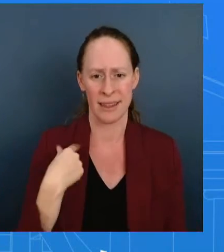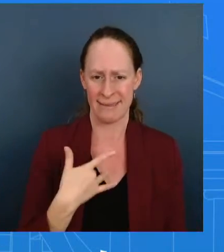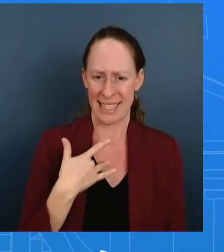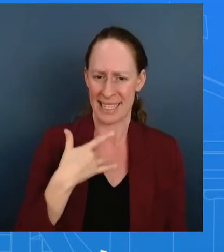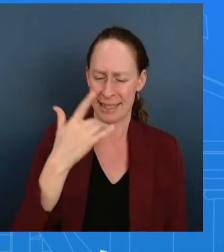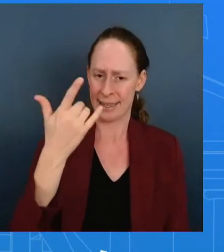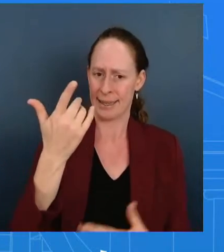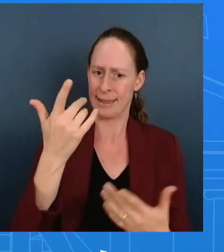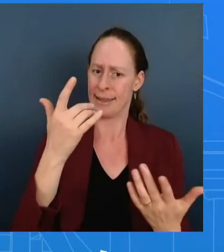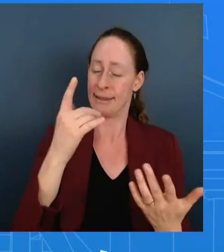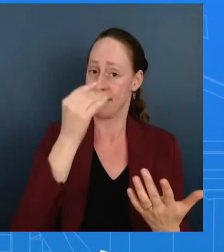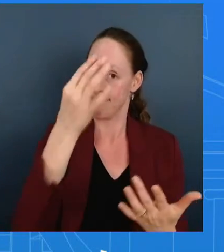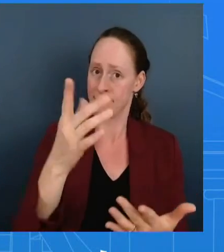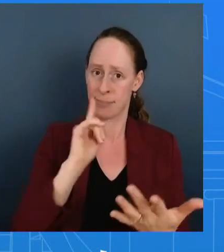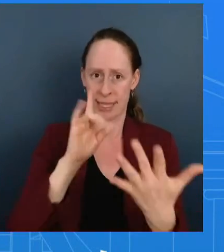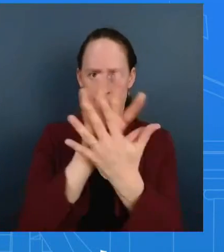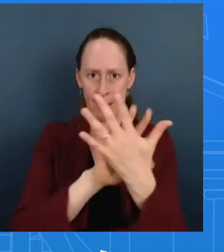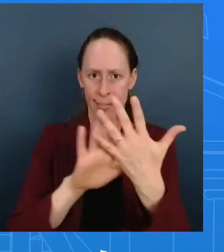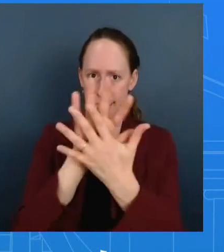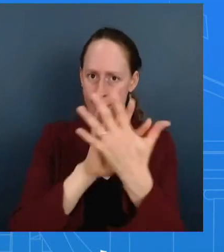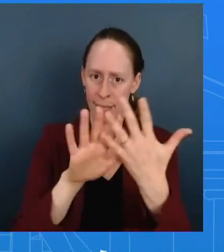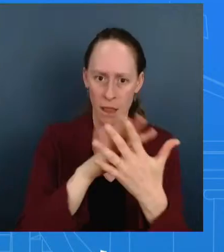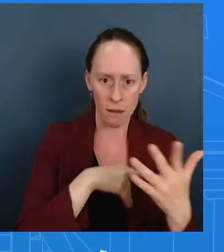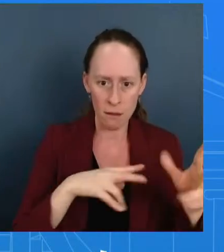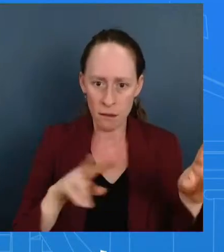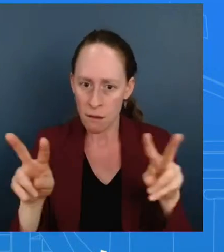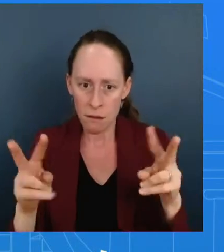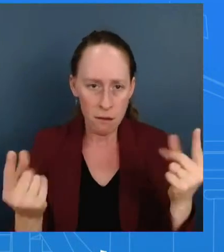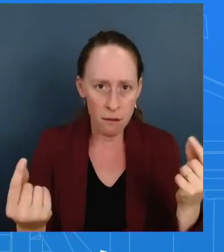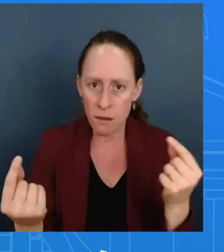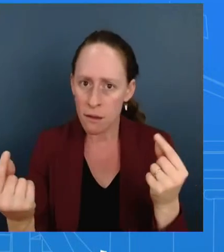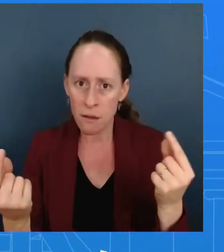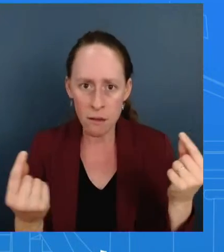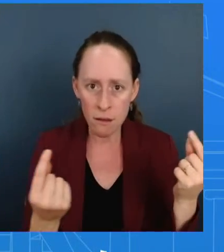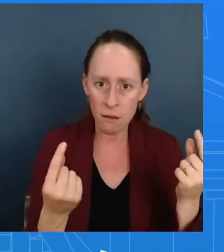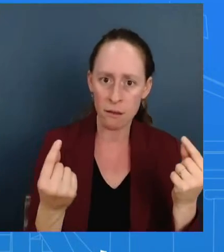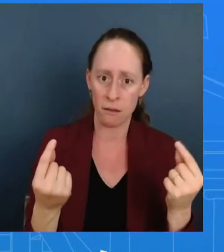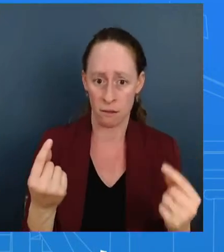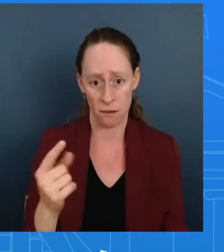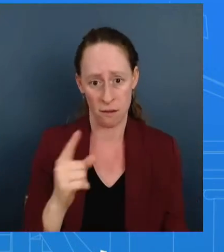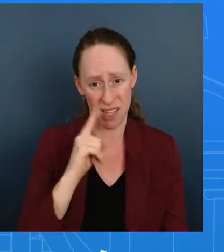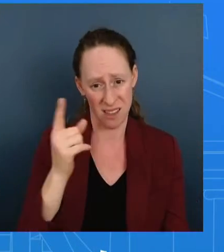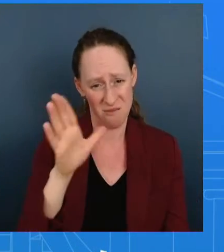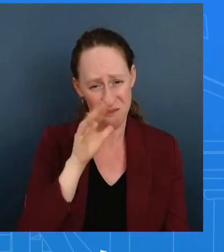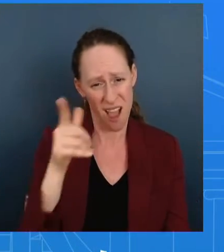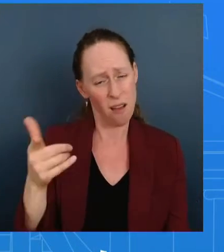Ms. Jean-Pierre: Yeah. The Press: -- for 10 days. And he could submit to another exam -- a full exam, a partial exam, whatever.